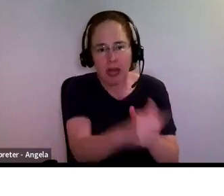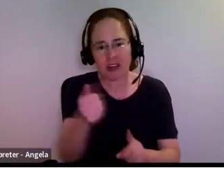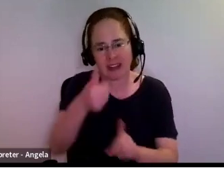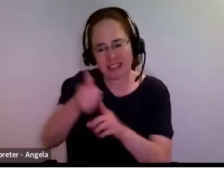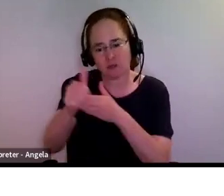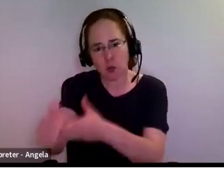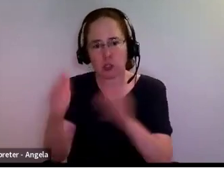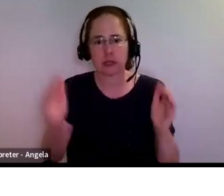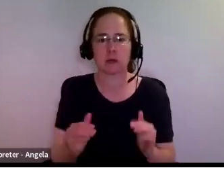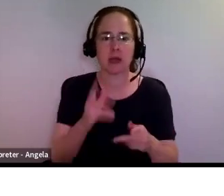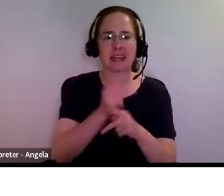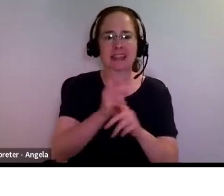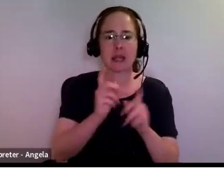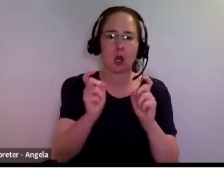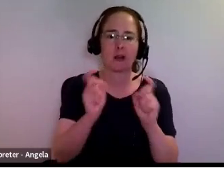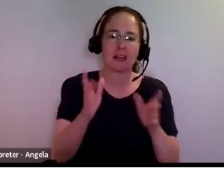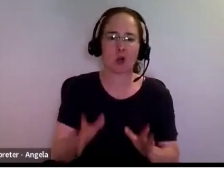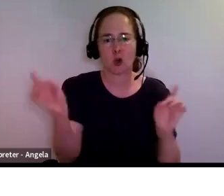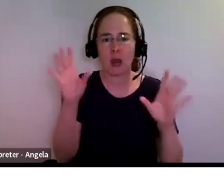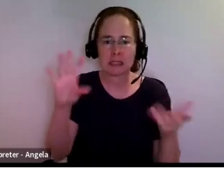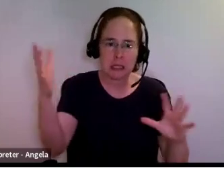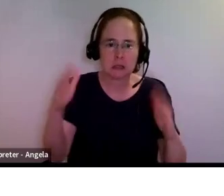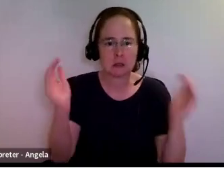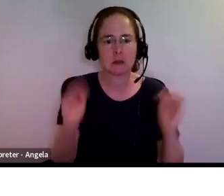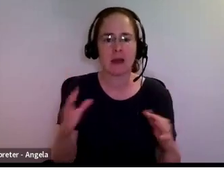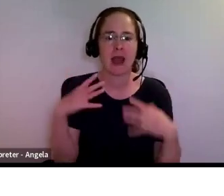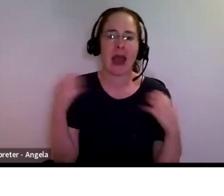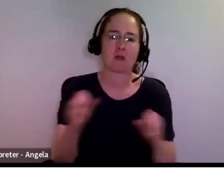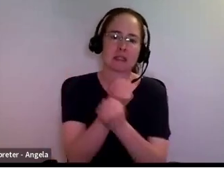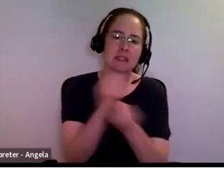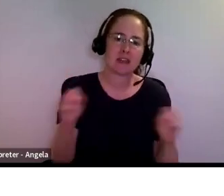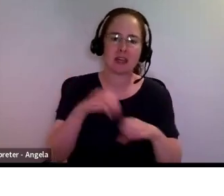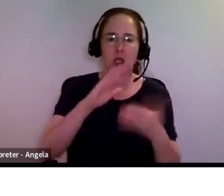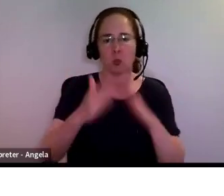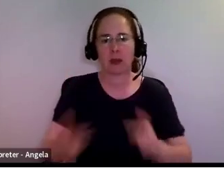health and safety and community living, the HCBS rule, civil